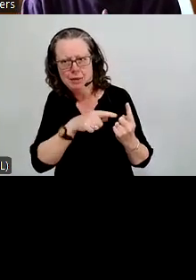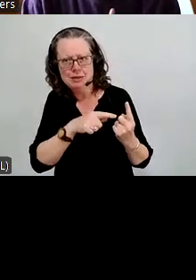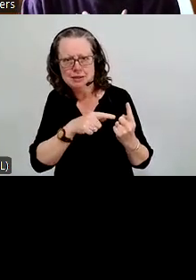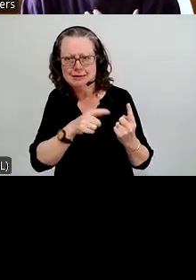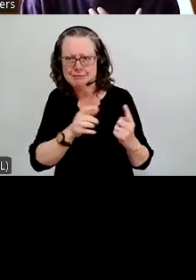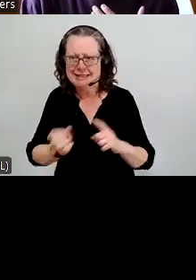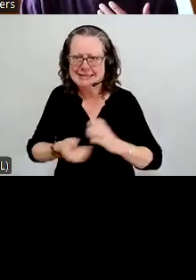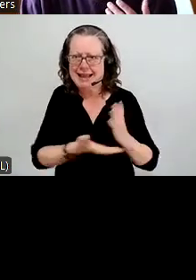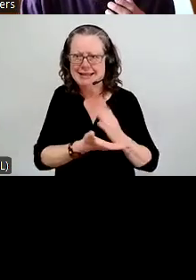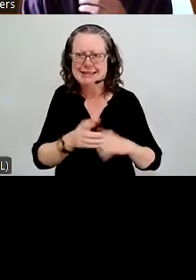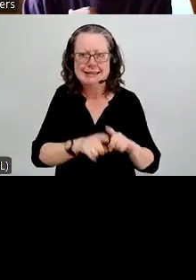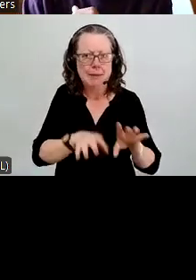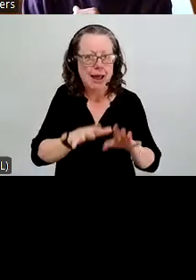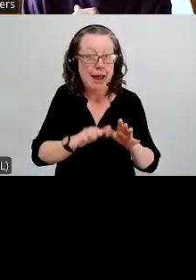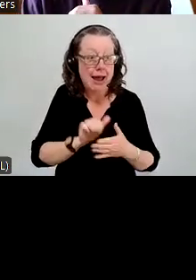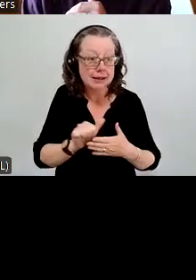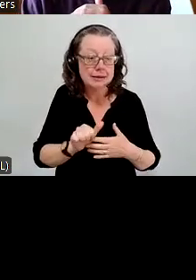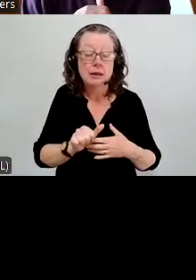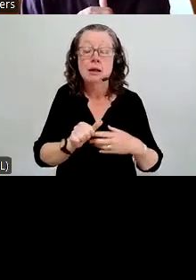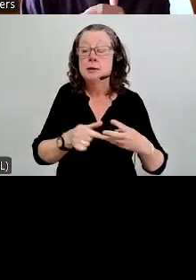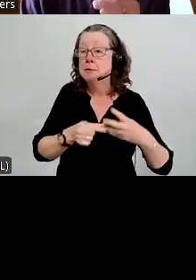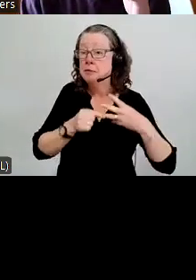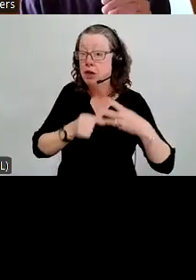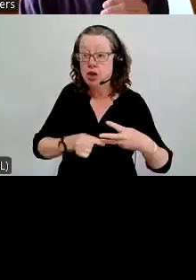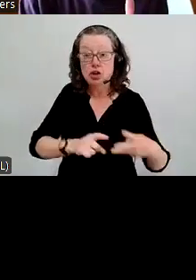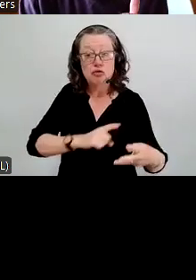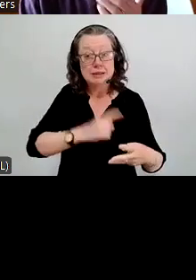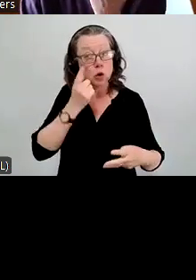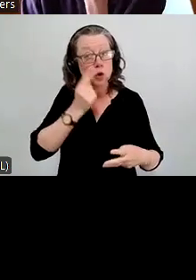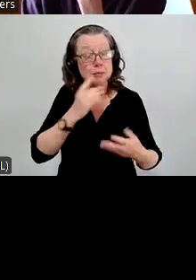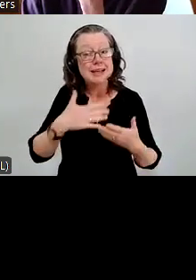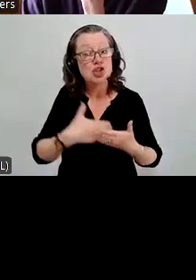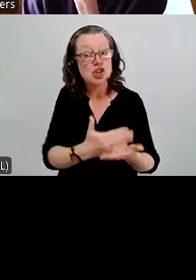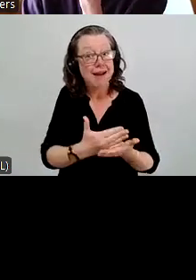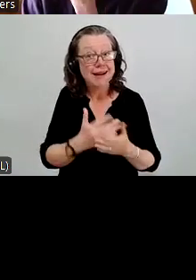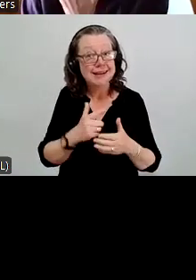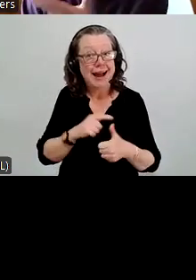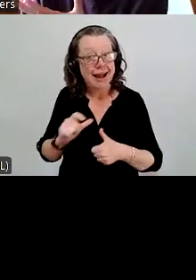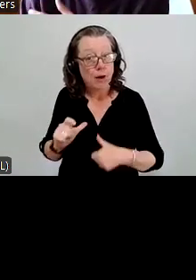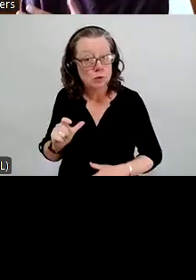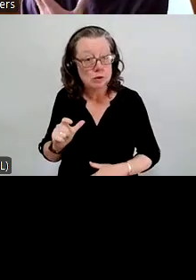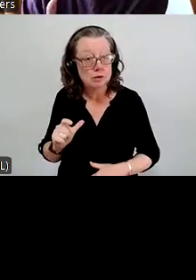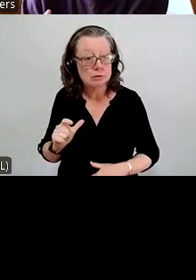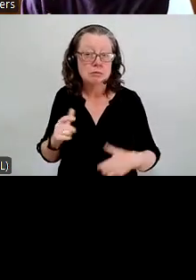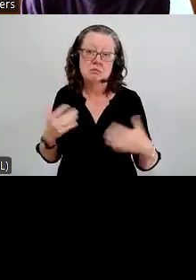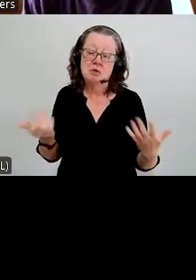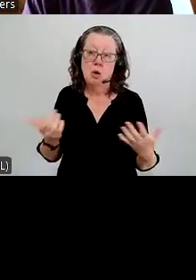Other things could be shared accounts. If you are logged on, and maybe the princess was very kind, give you the login details